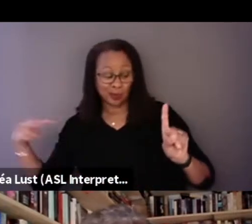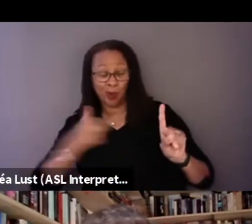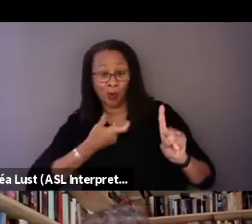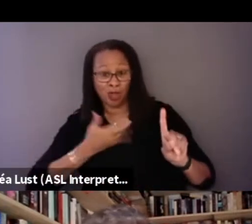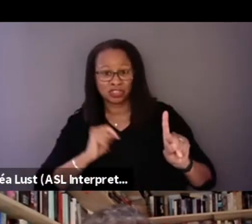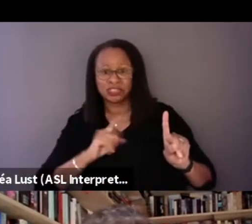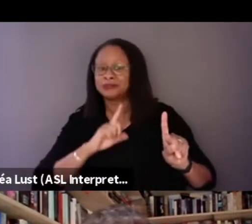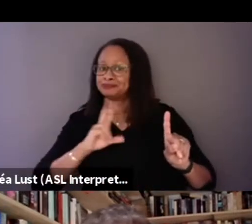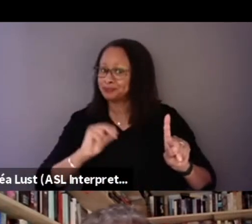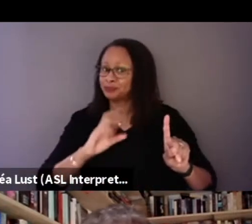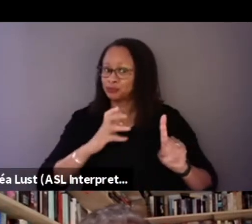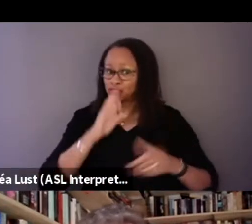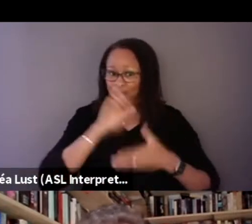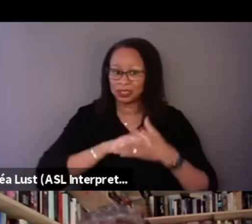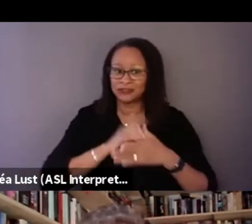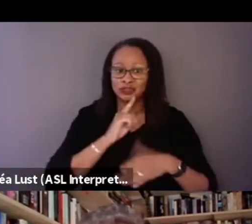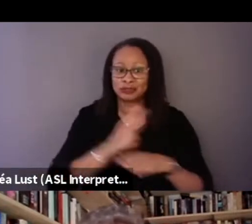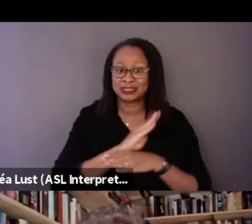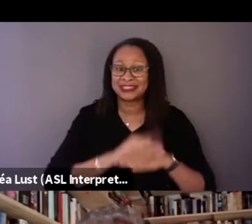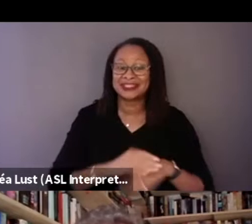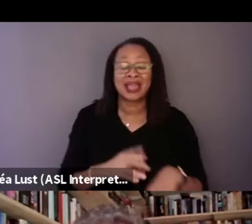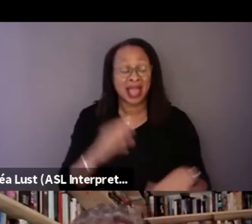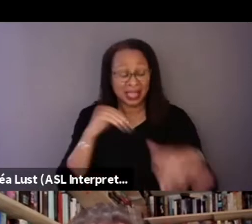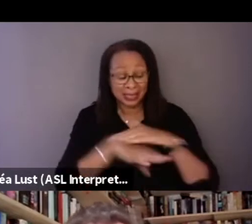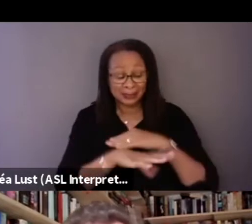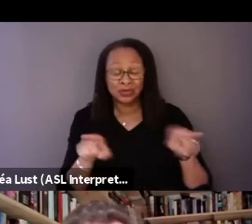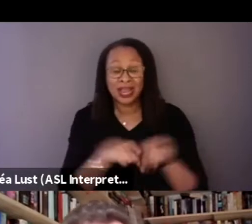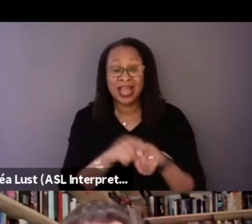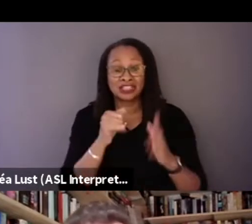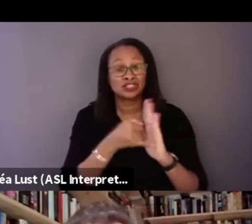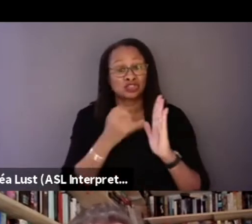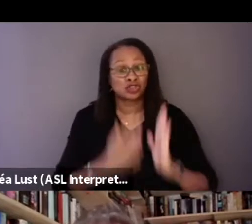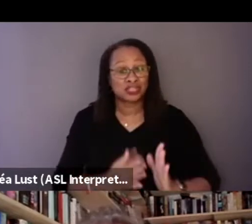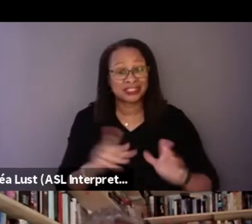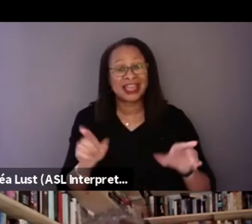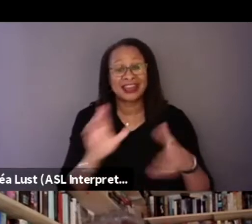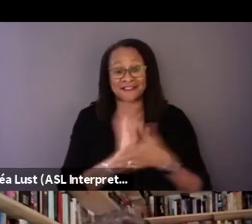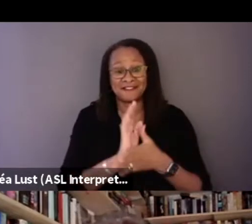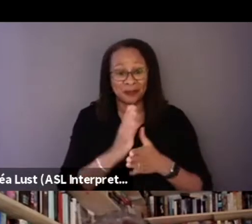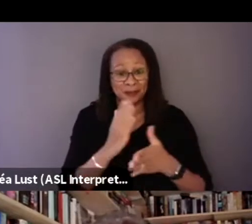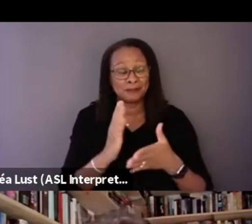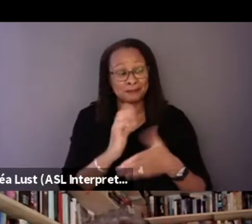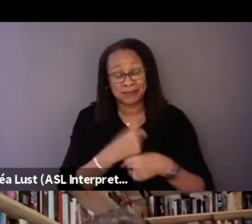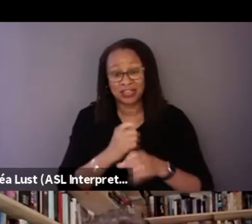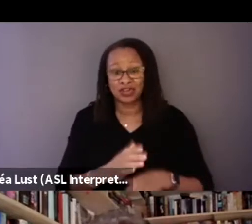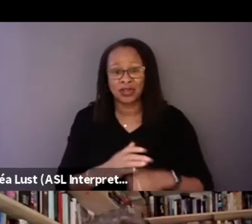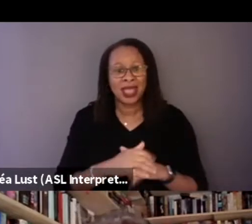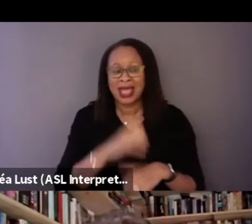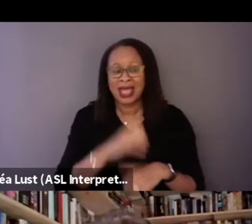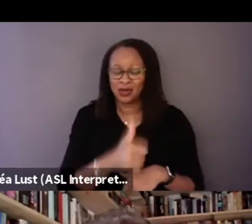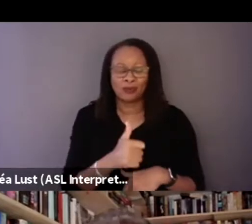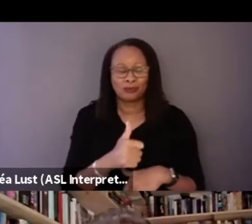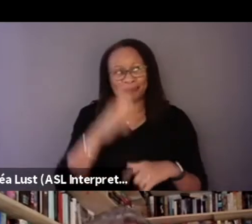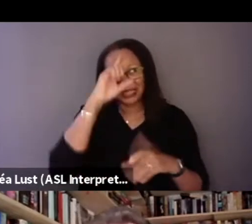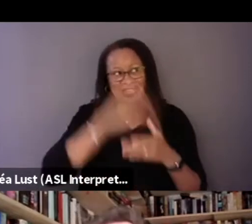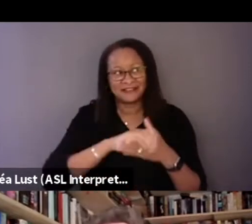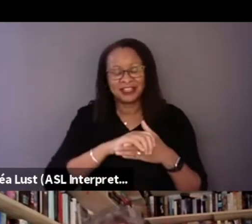and I came to this as a journalist. But I don't believe in pure objectivity from the documentary film maker standpoint.